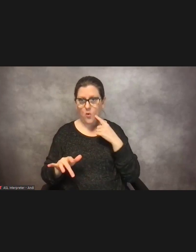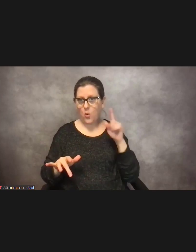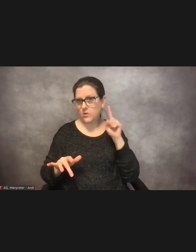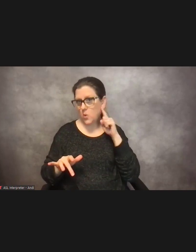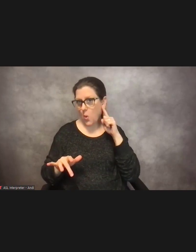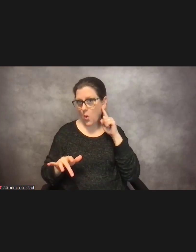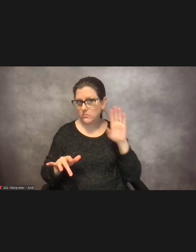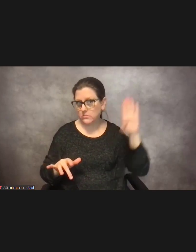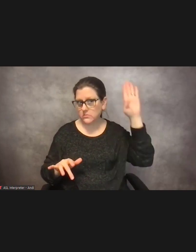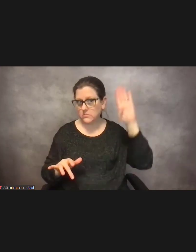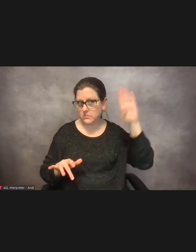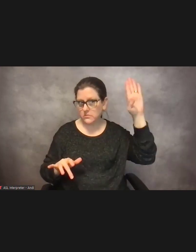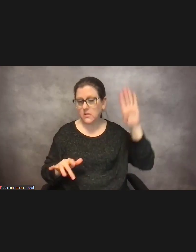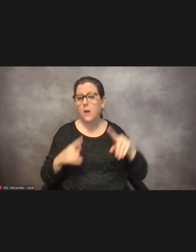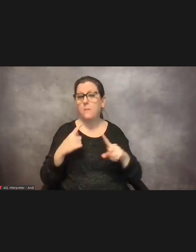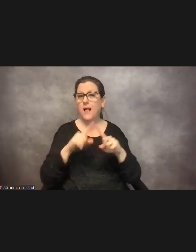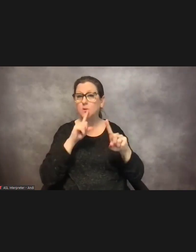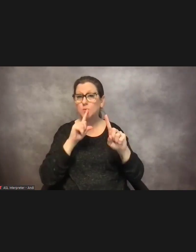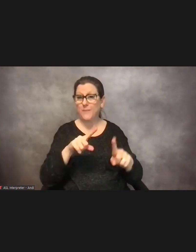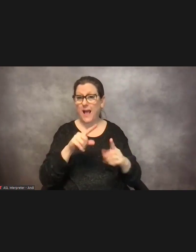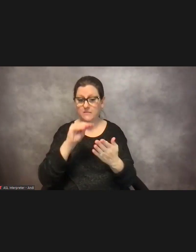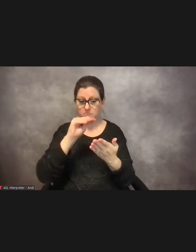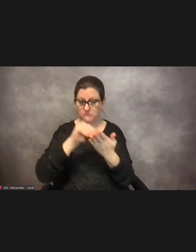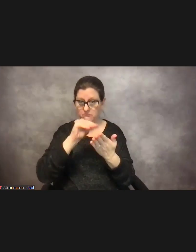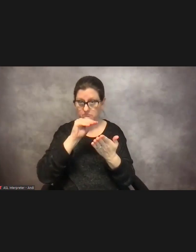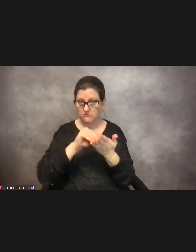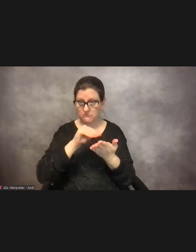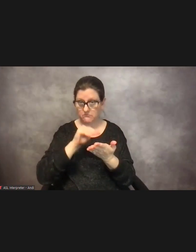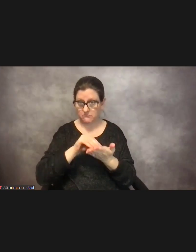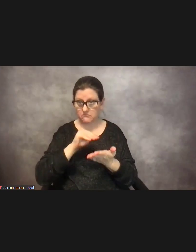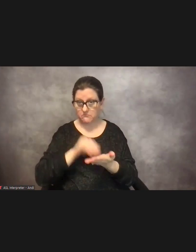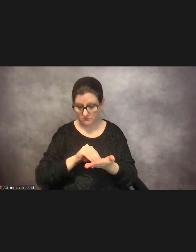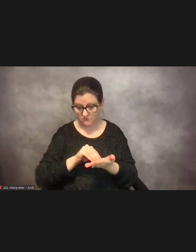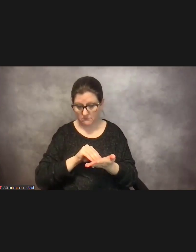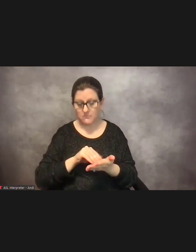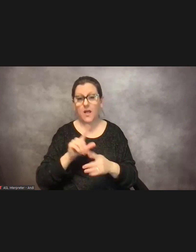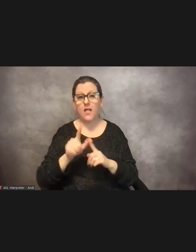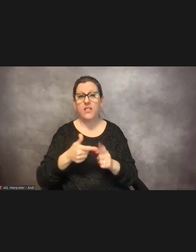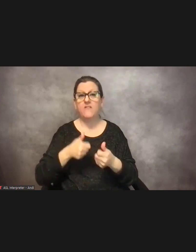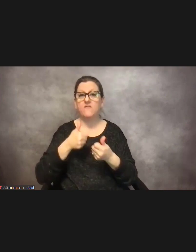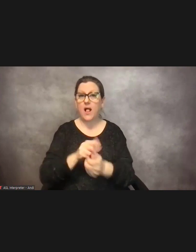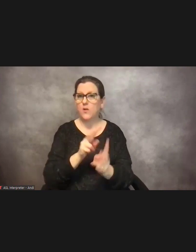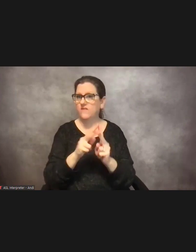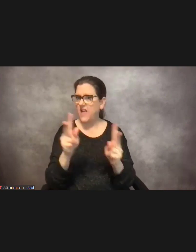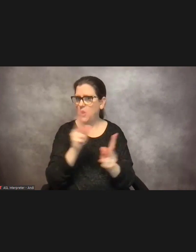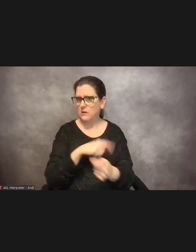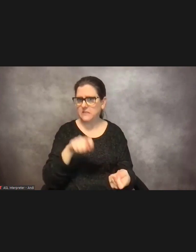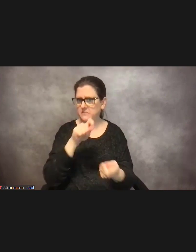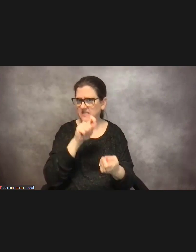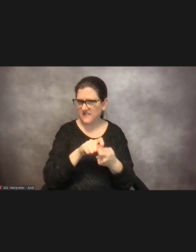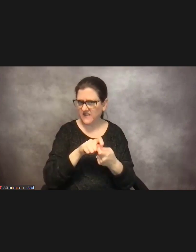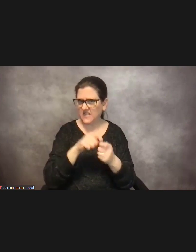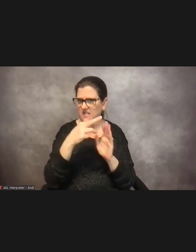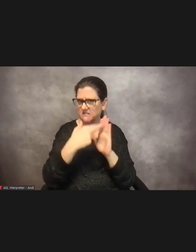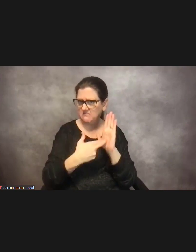times for each ear, recording each response. Then, following a very specific protocol, you, as the screener,